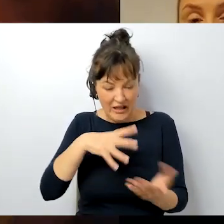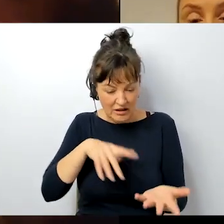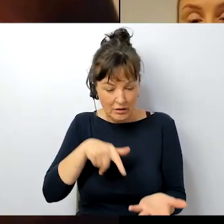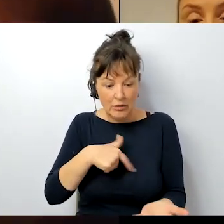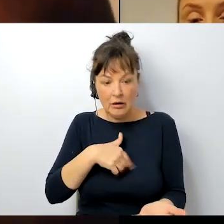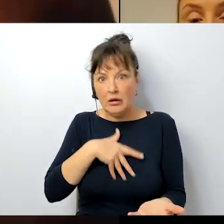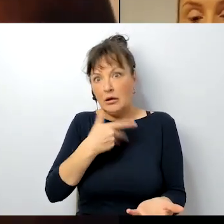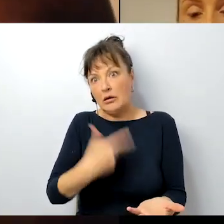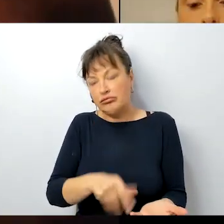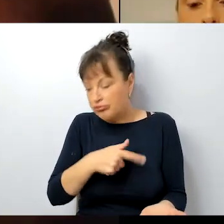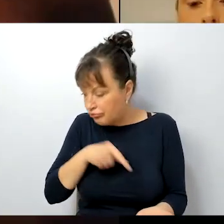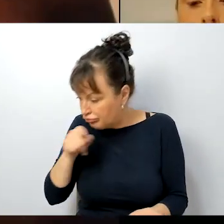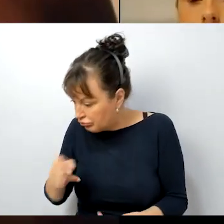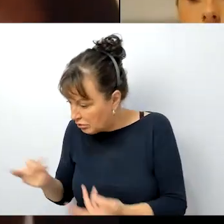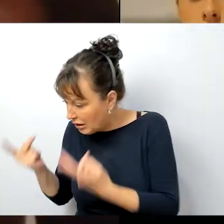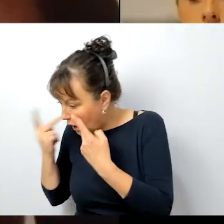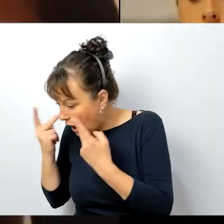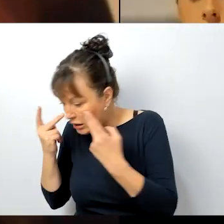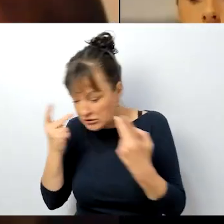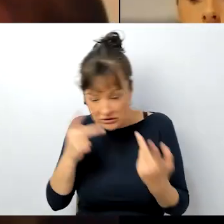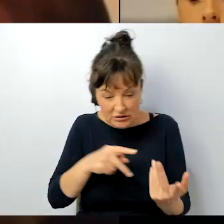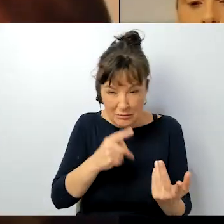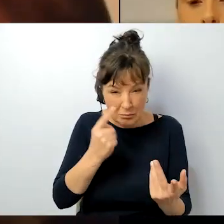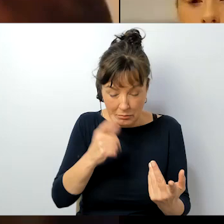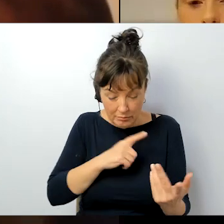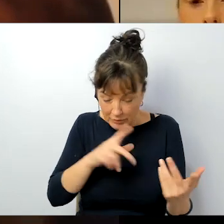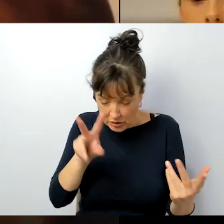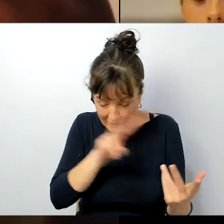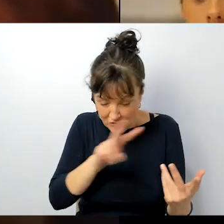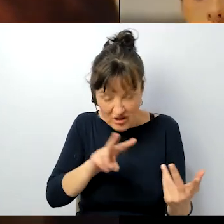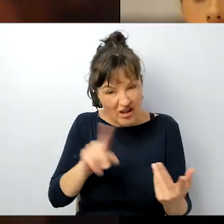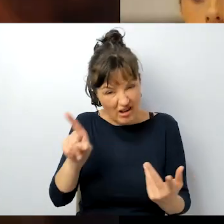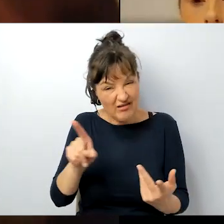so you don't want to put them in that position where you're amazing application is missed out